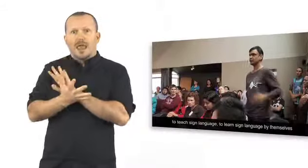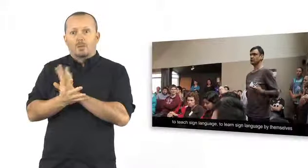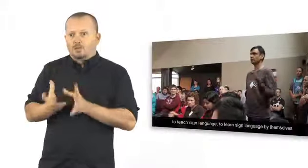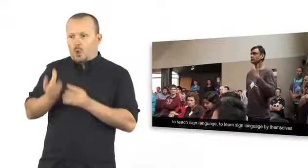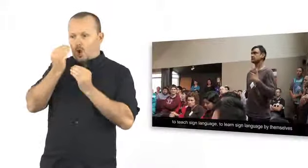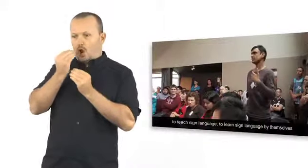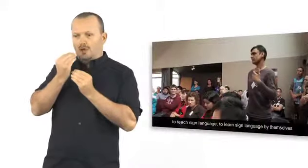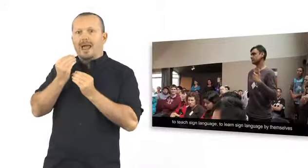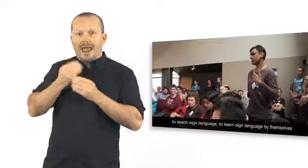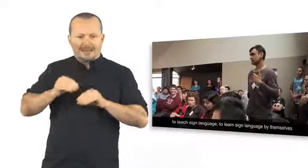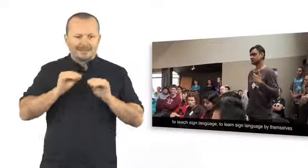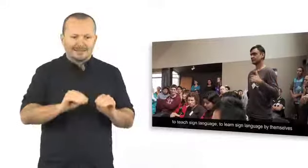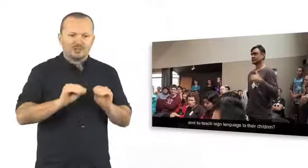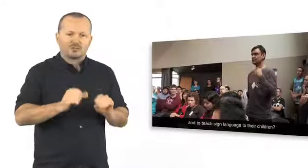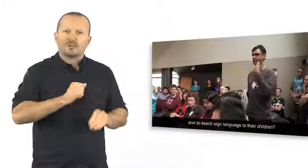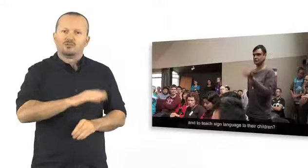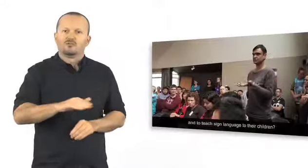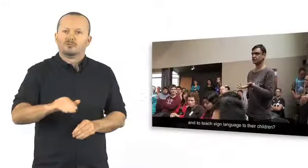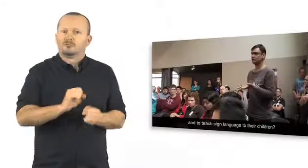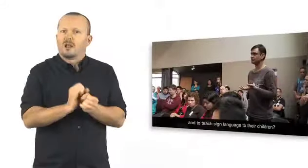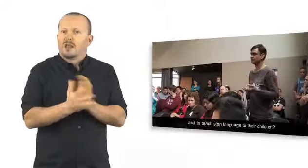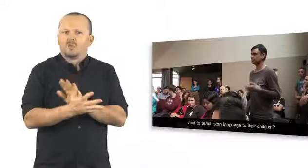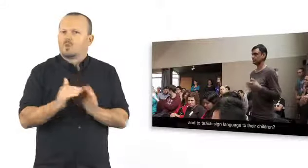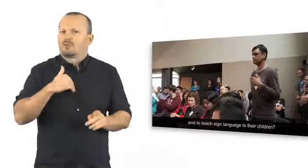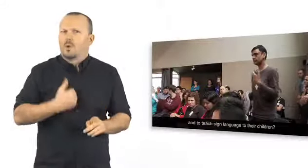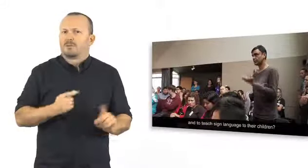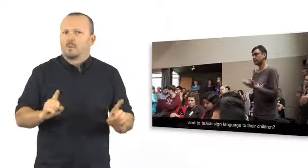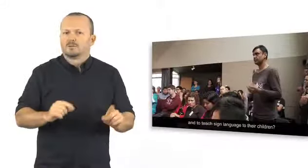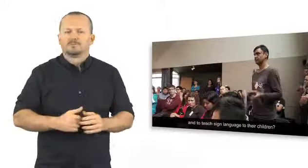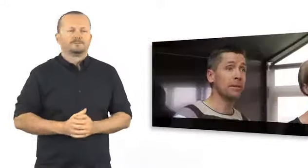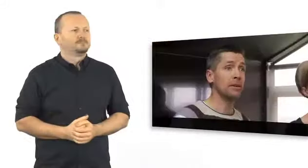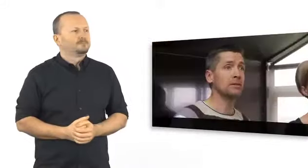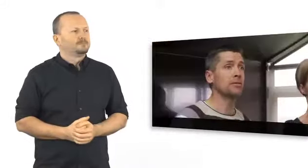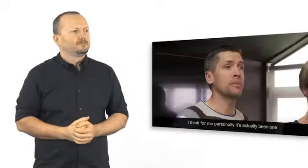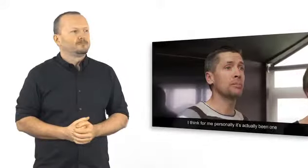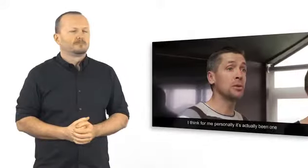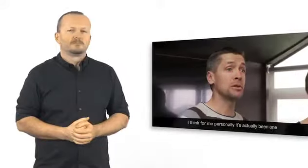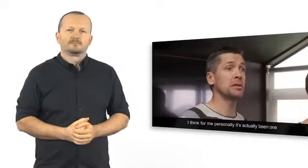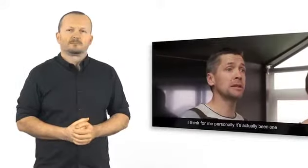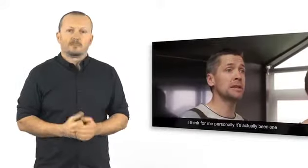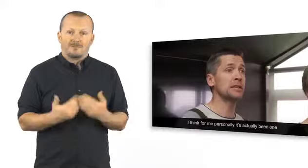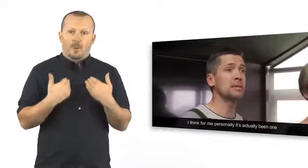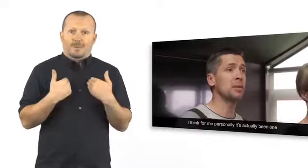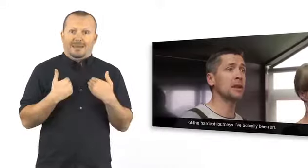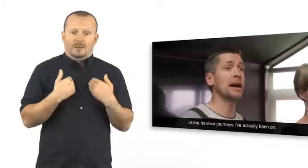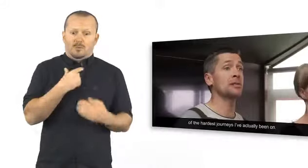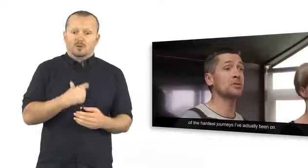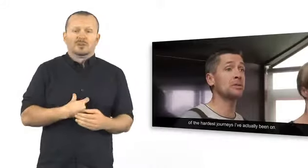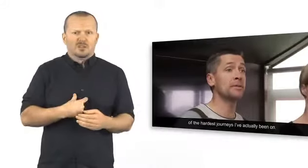to learn sign language by themselves and to teach sign language to their children? Justin, Parent: I think for me personally it’s actually been one of the hardest journeys